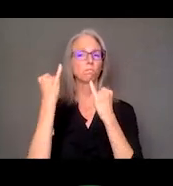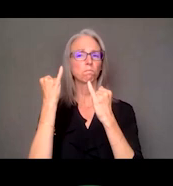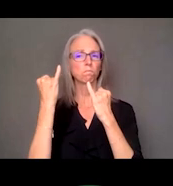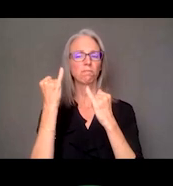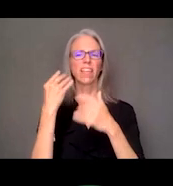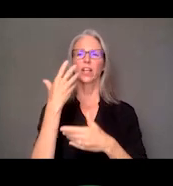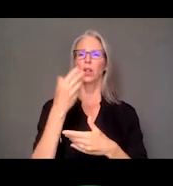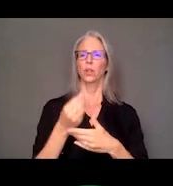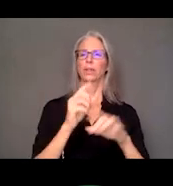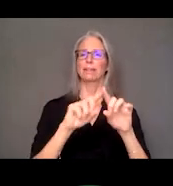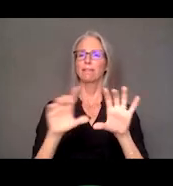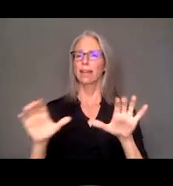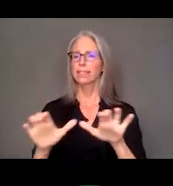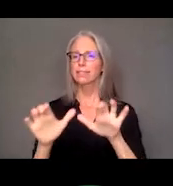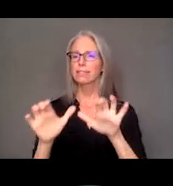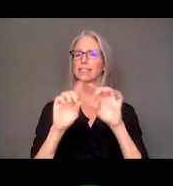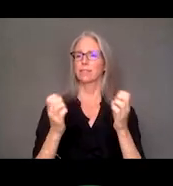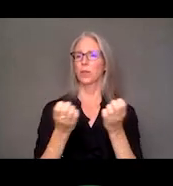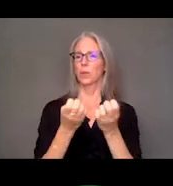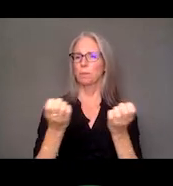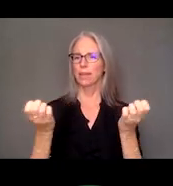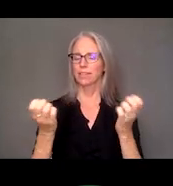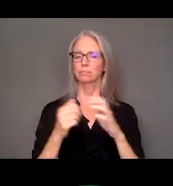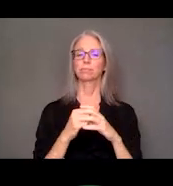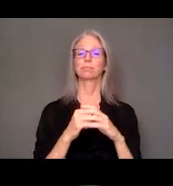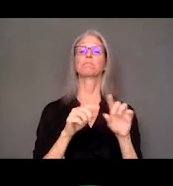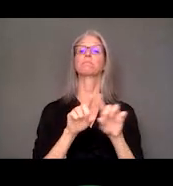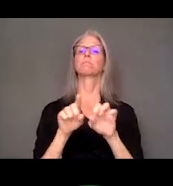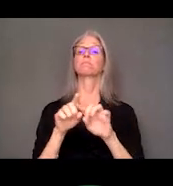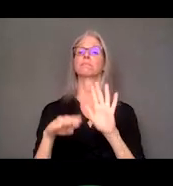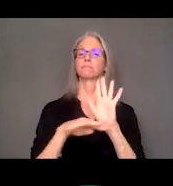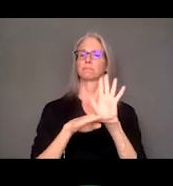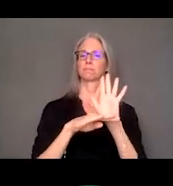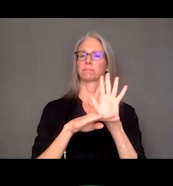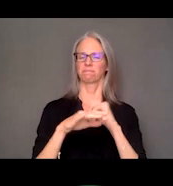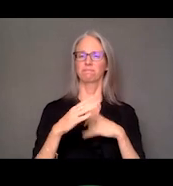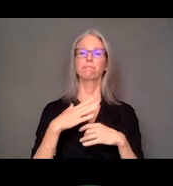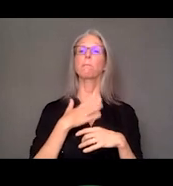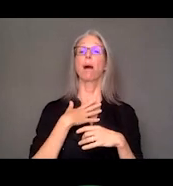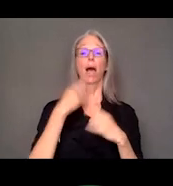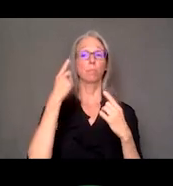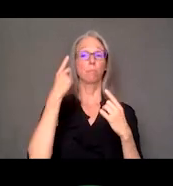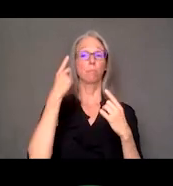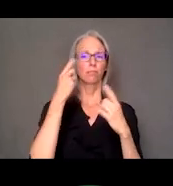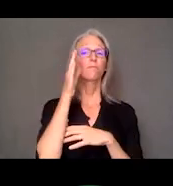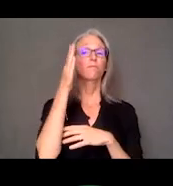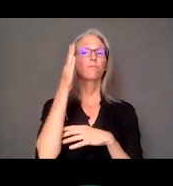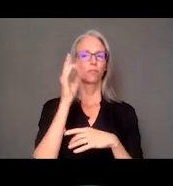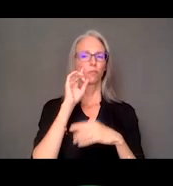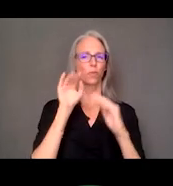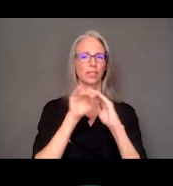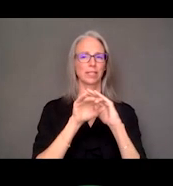And I wanted to share with you my thoughts on the future of accessibility.